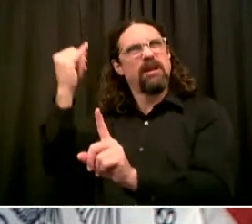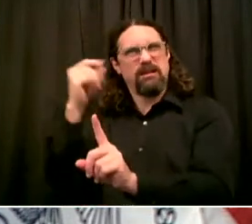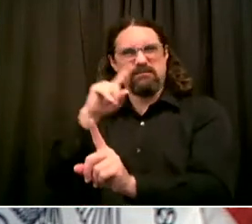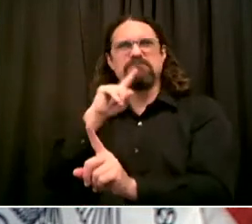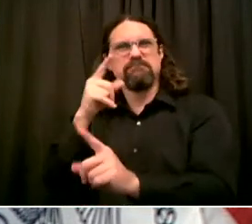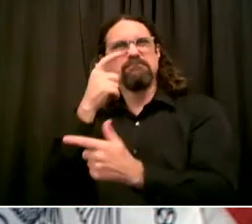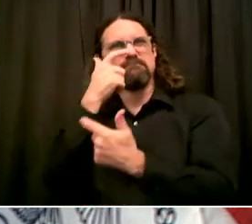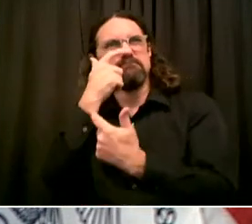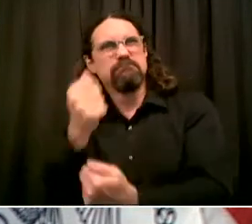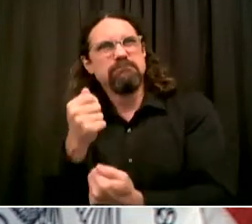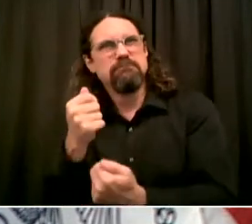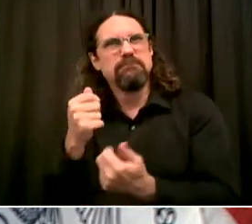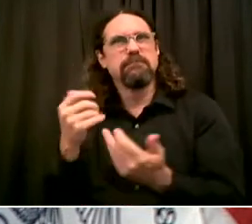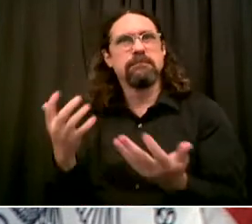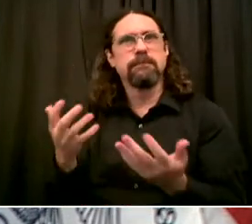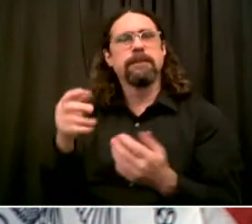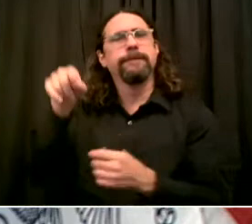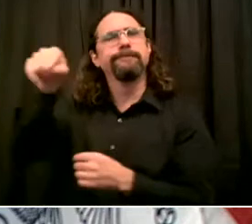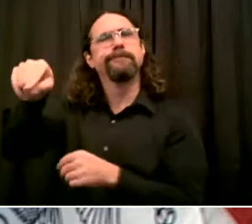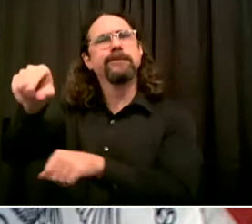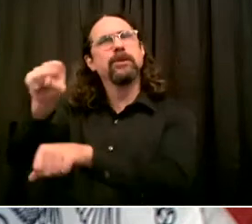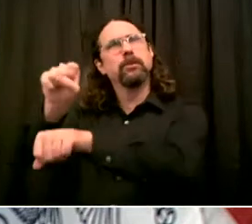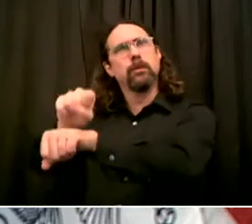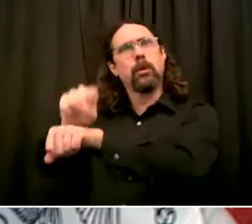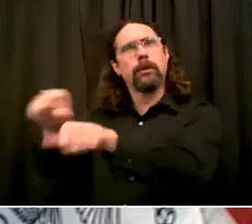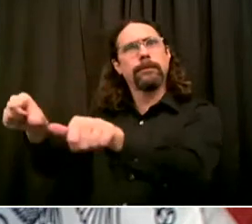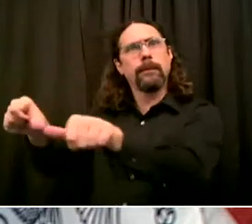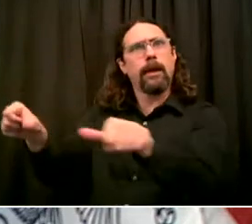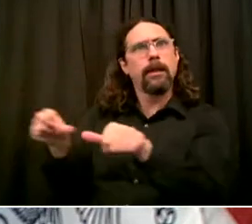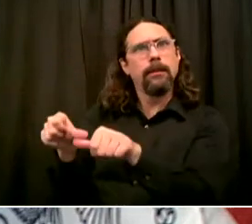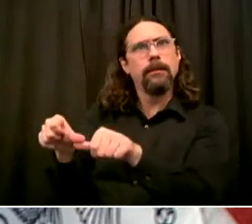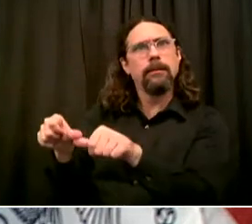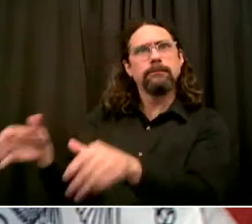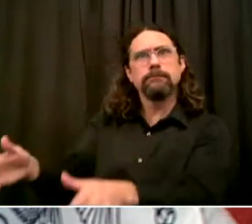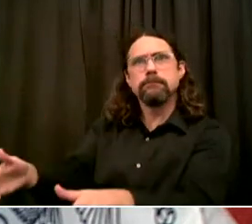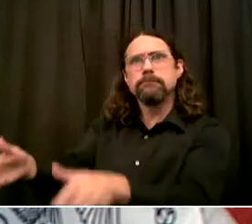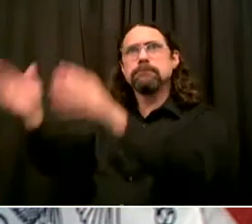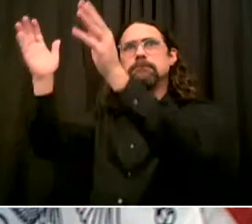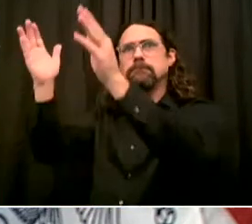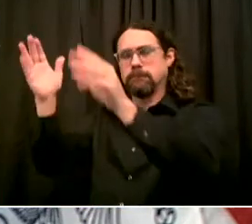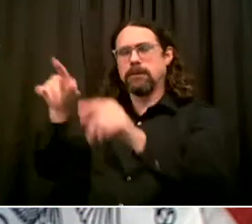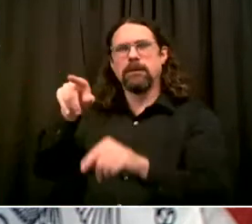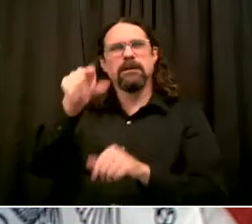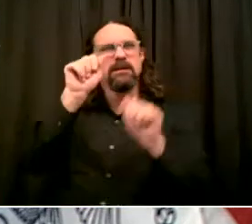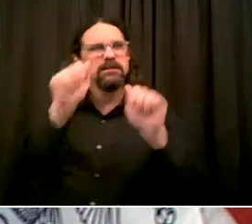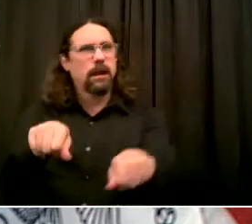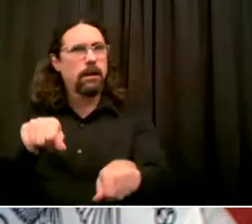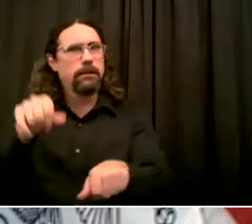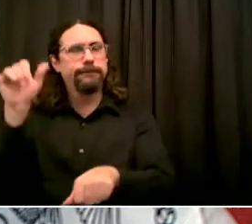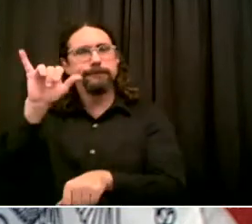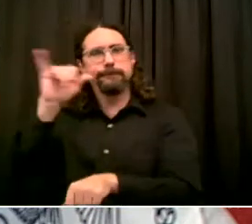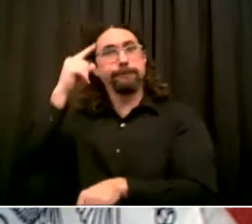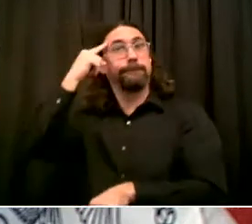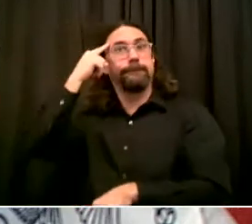CLINICS AN JUST EASY TESTING CONNECTIONS LIKE THAT AN ENCOURAGING MAXIMUM TESTING. TWO O IS WWN HEWE E GET RAPID